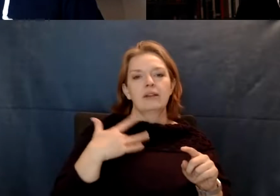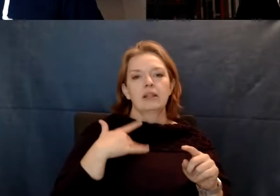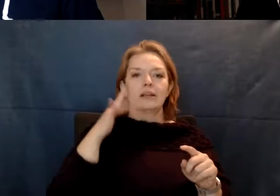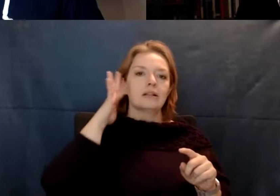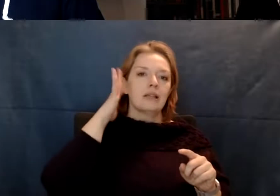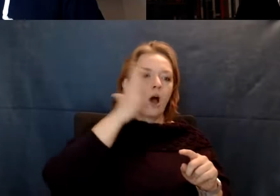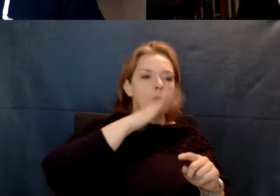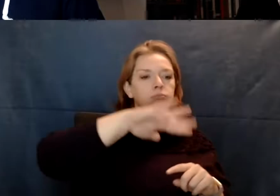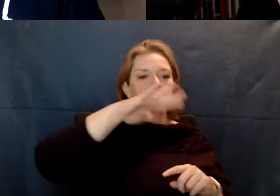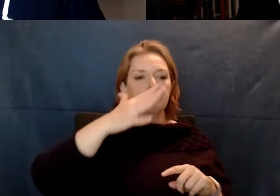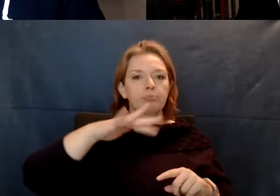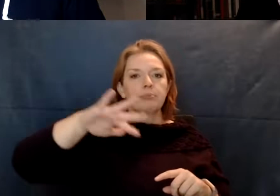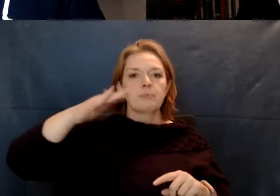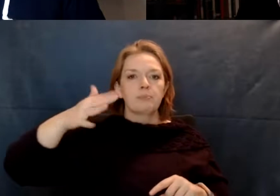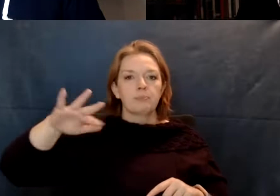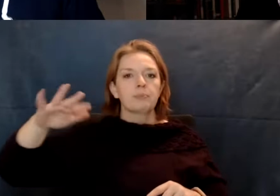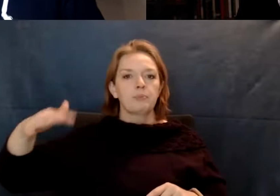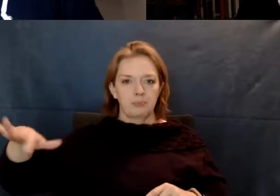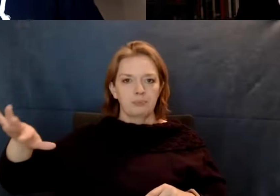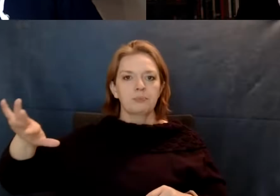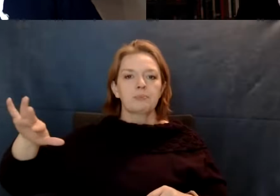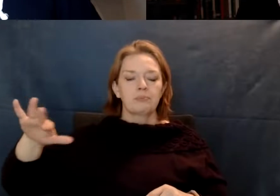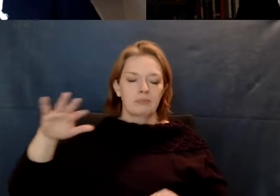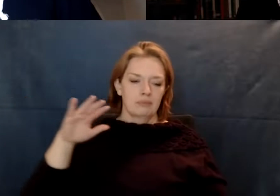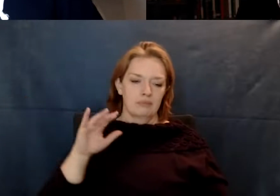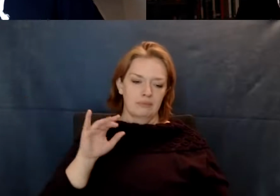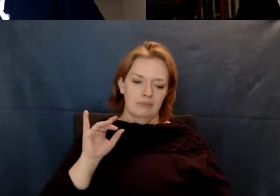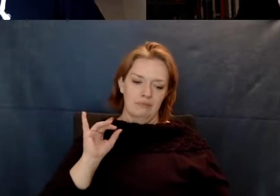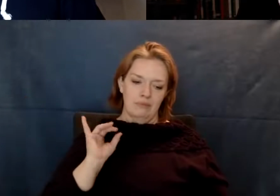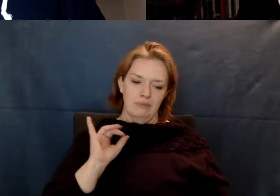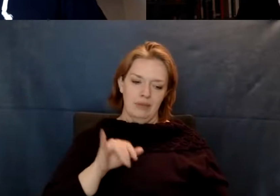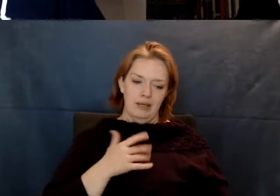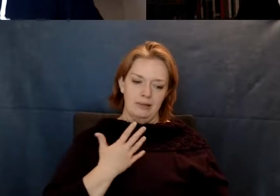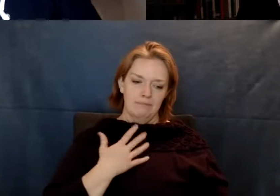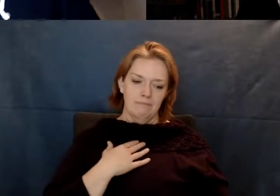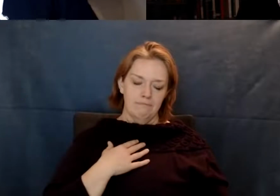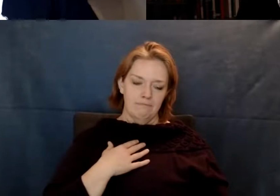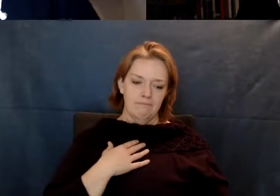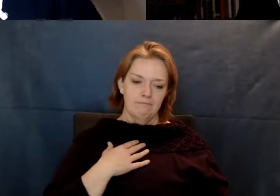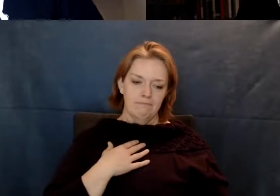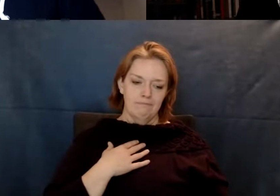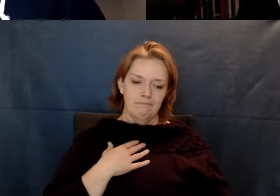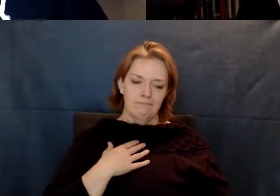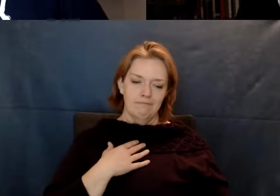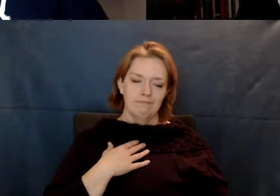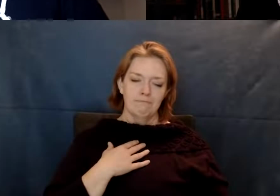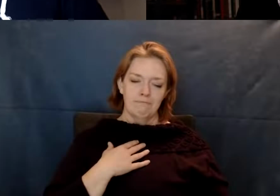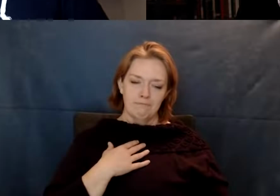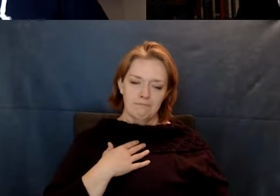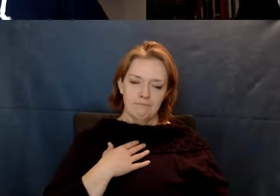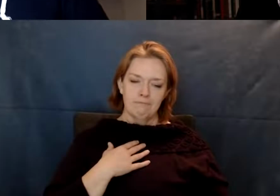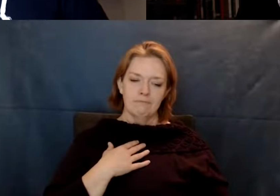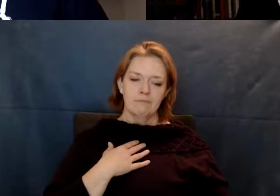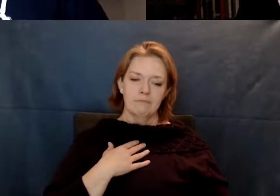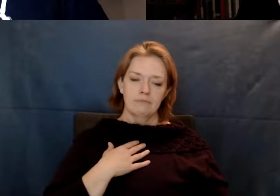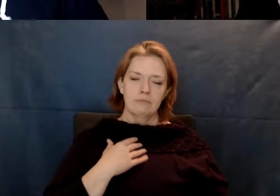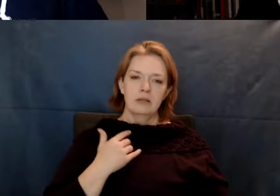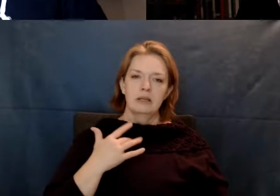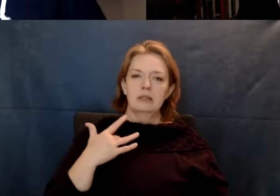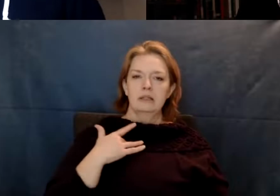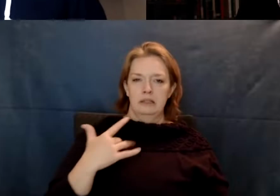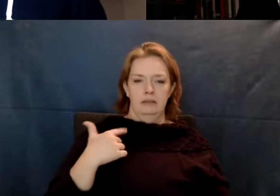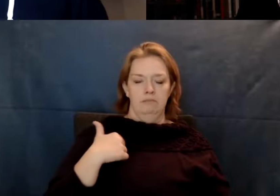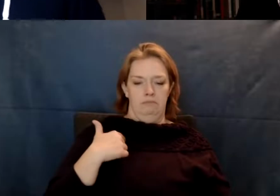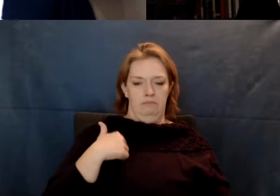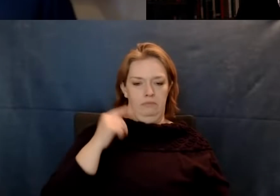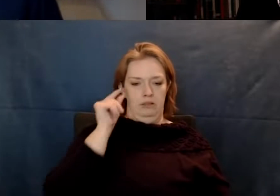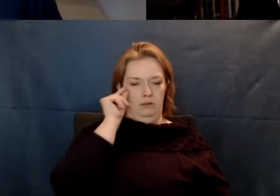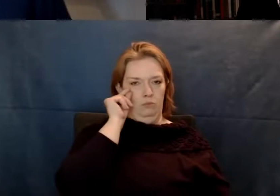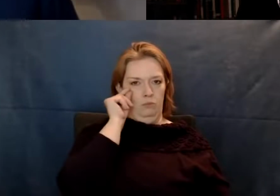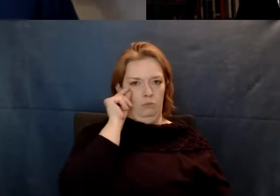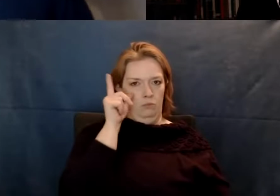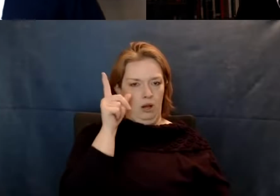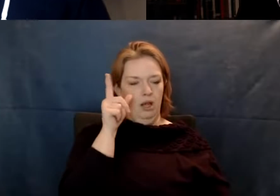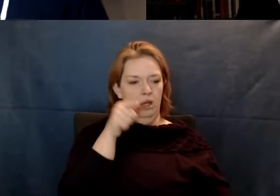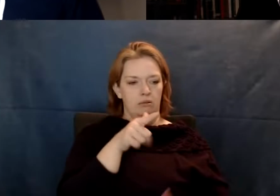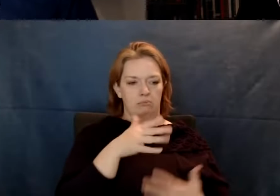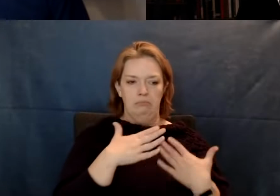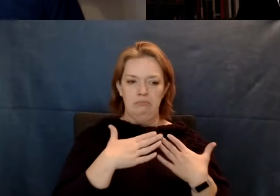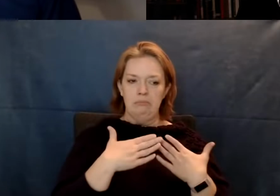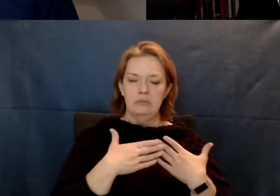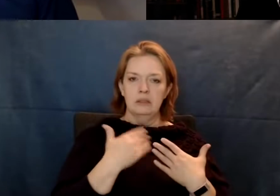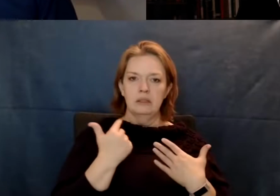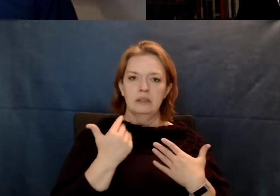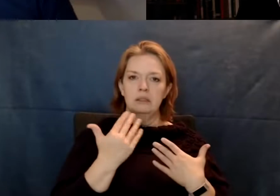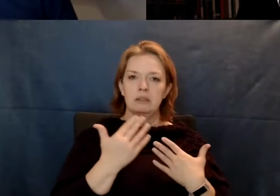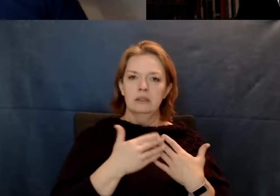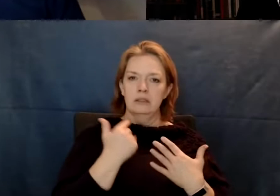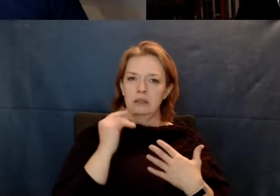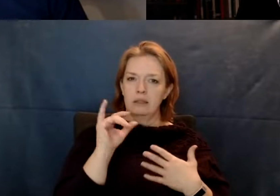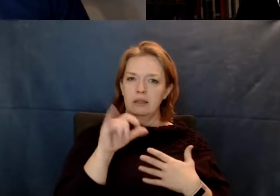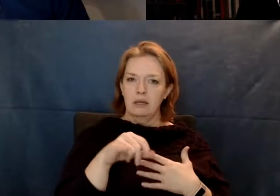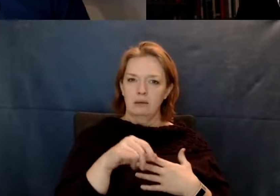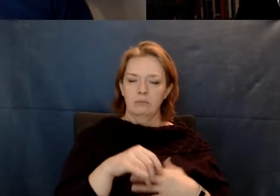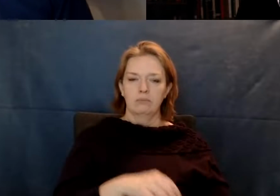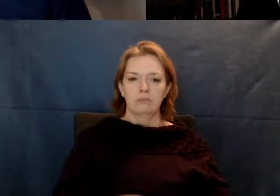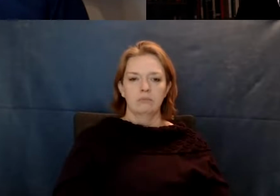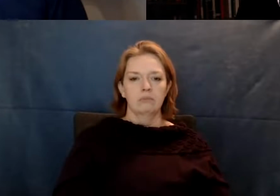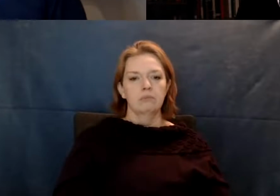and I think that's, and I think I'm surprised at how available that is or how fruitful that